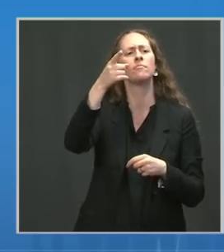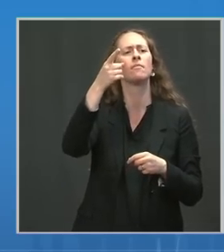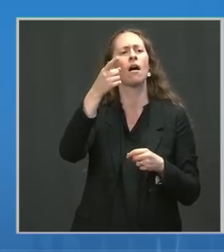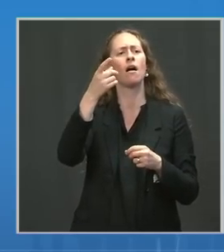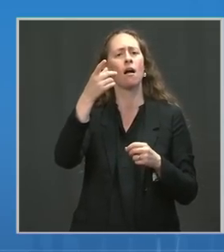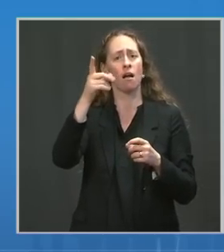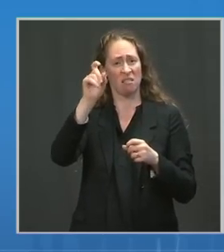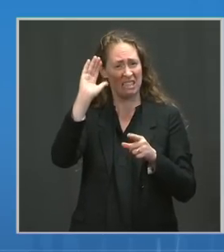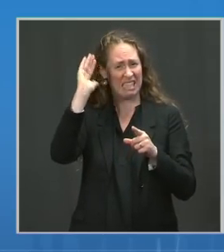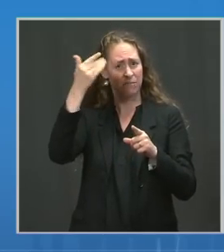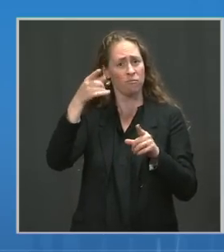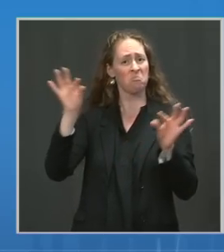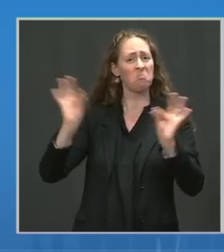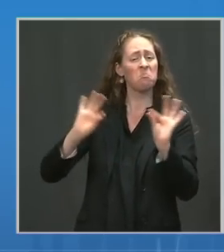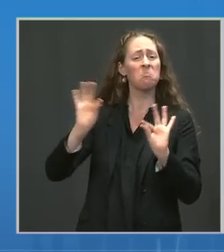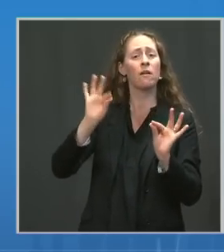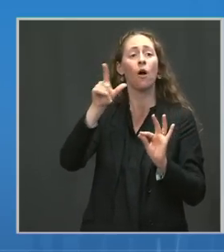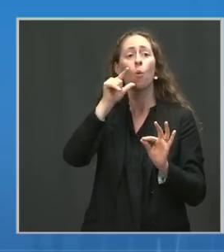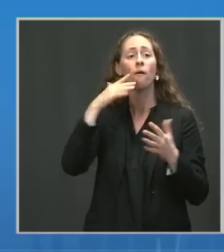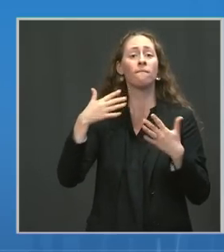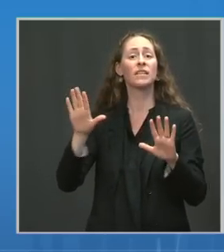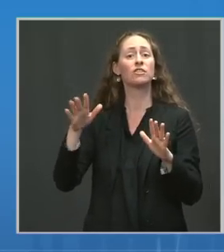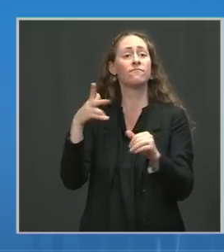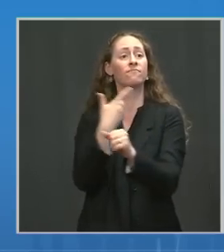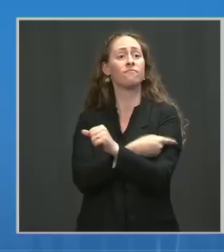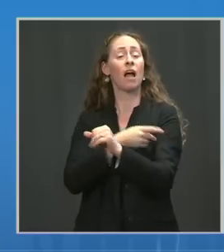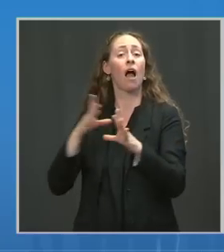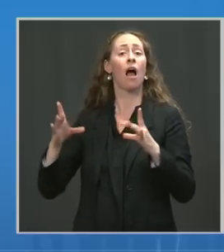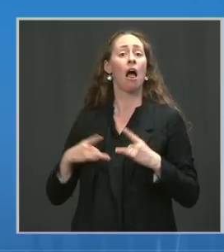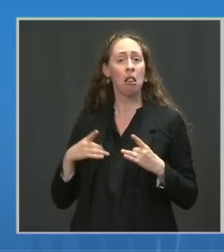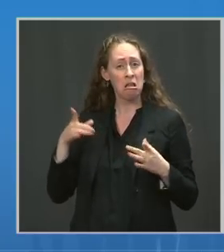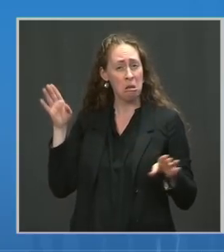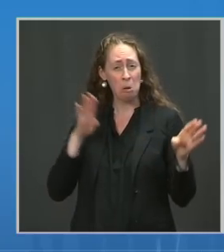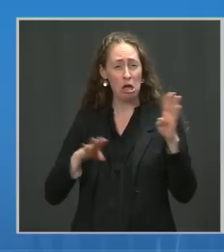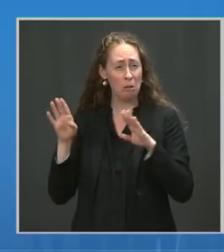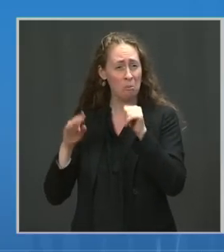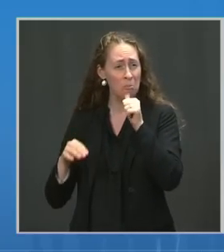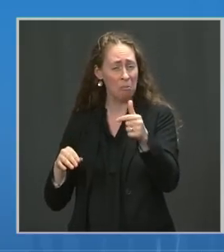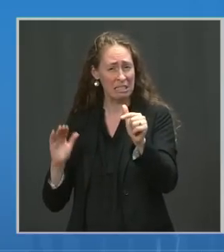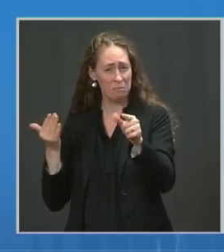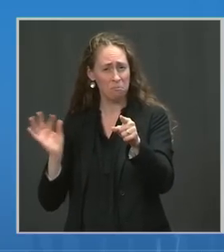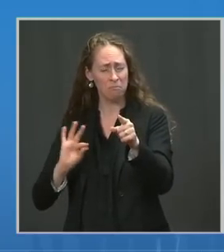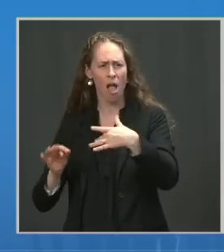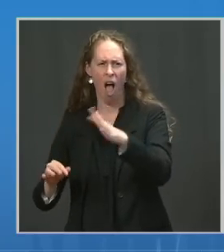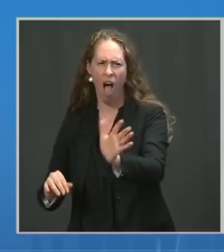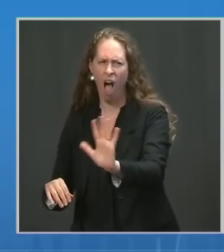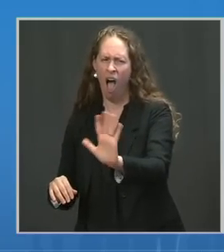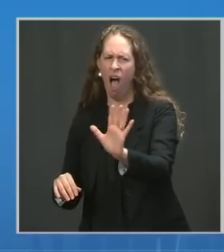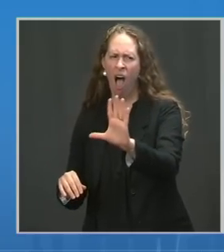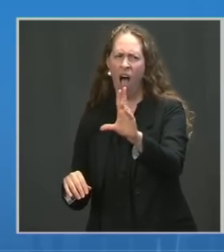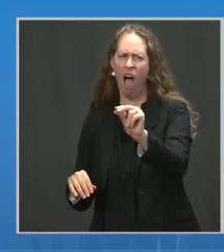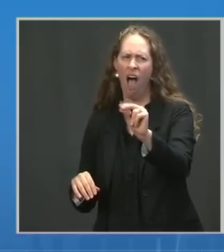that are happening across the country? Dr. Fauci: No, no, we're actually not, Jeff -- Jeff Mason, that is.